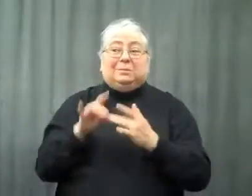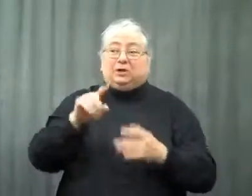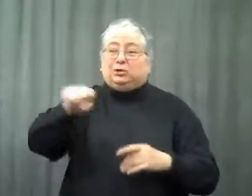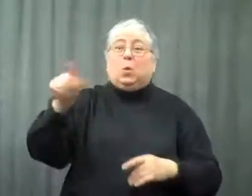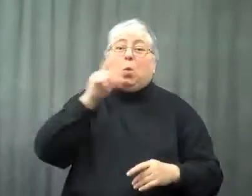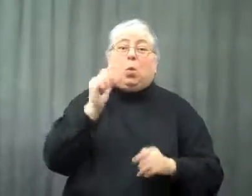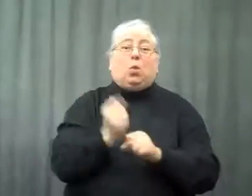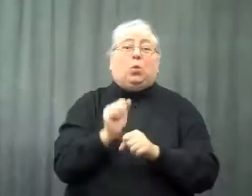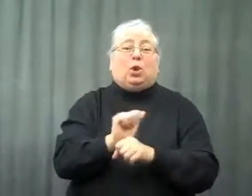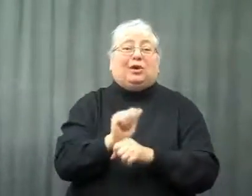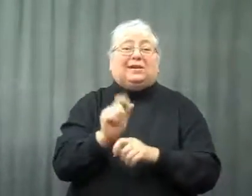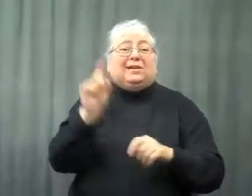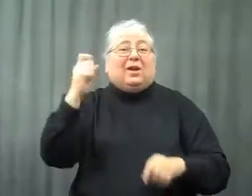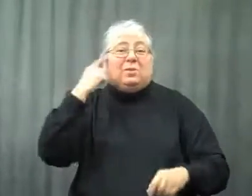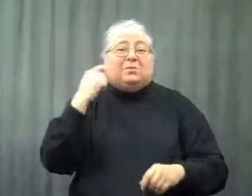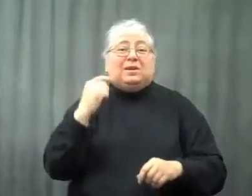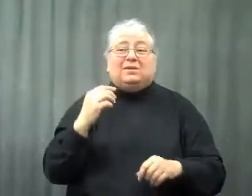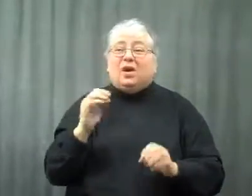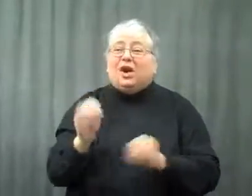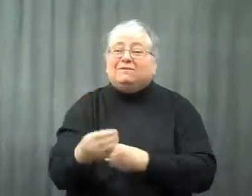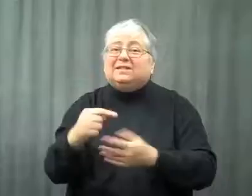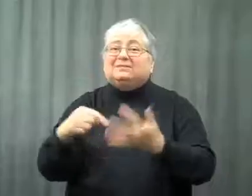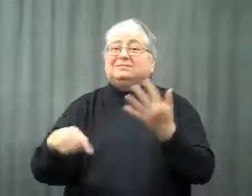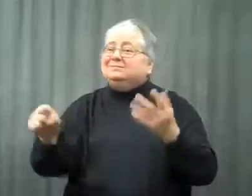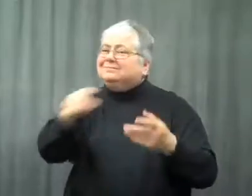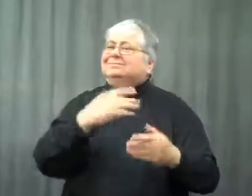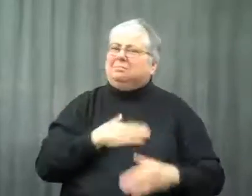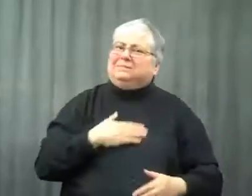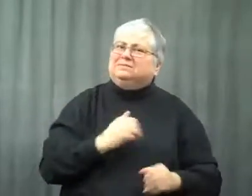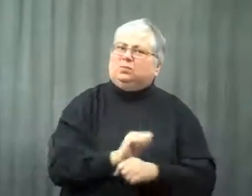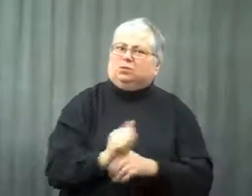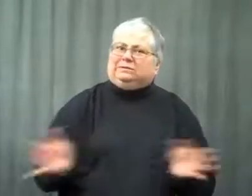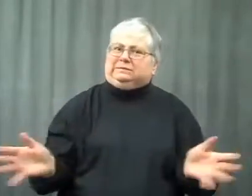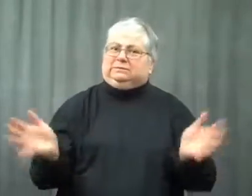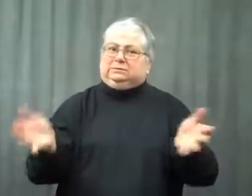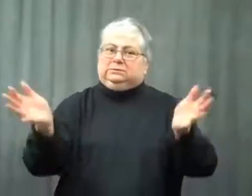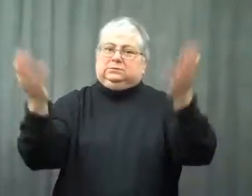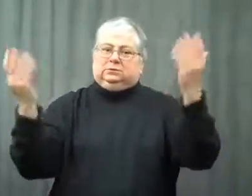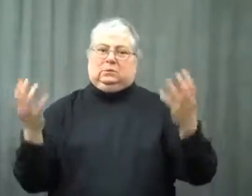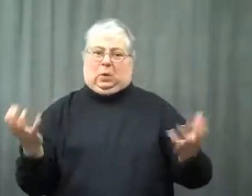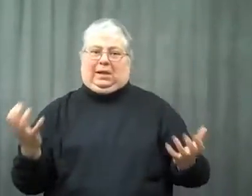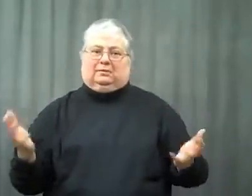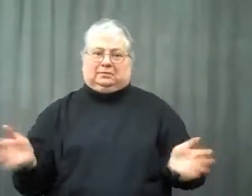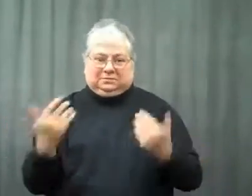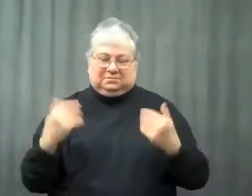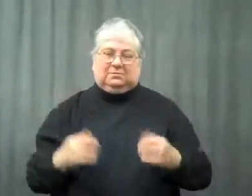It was especially important that government workers get back to work.